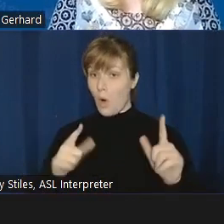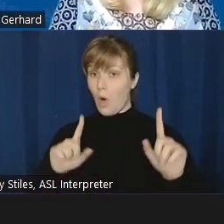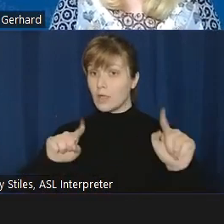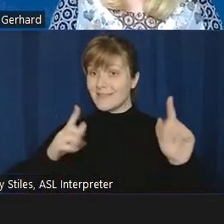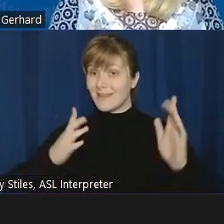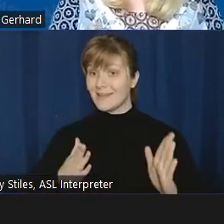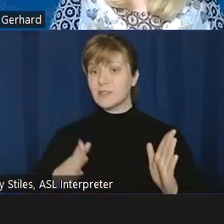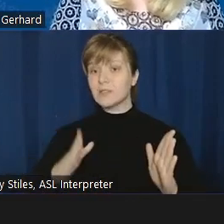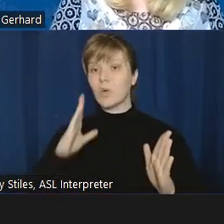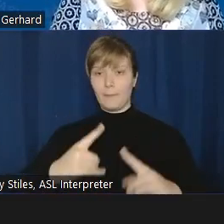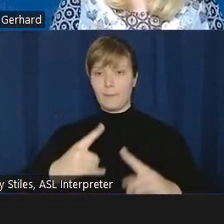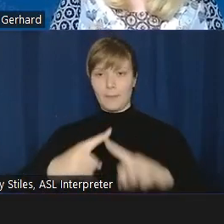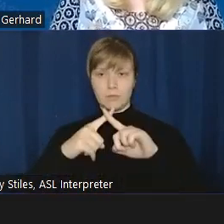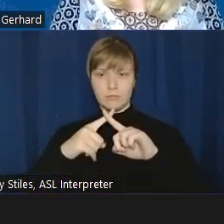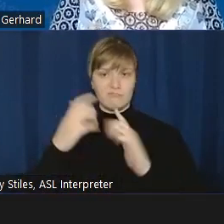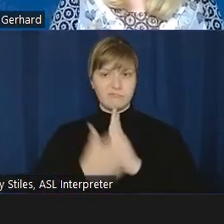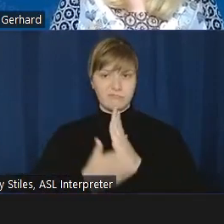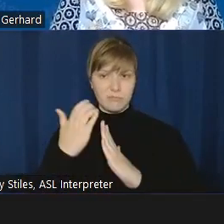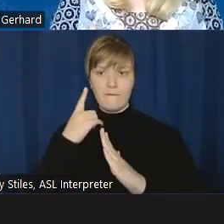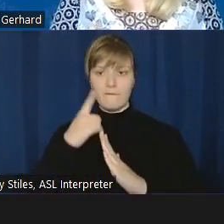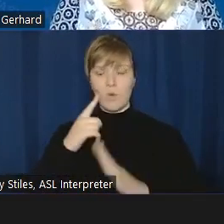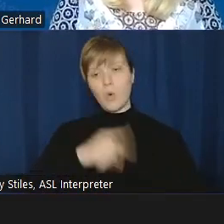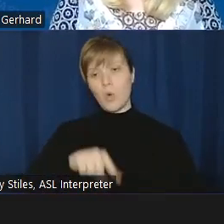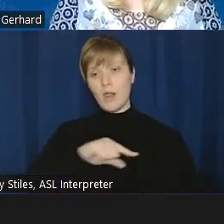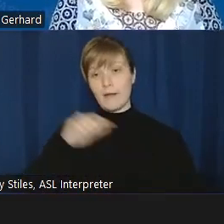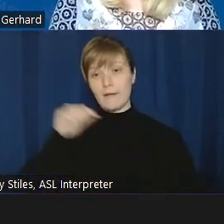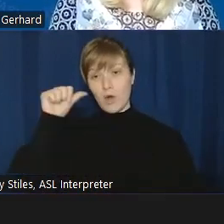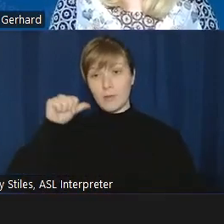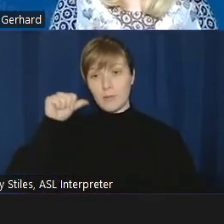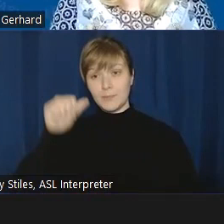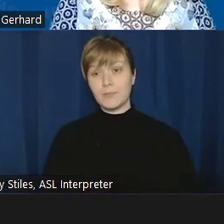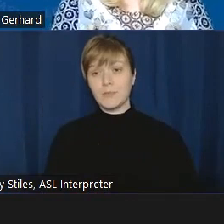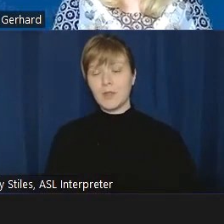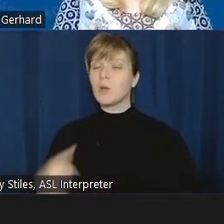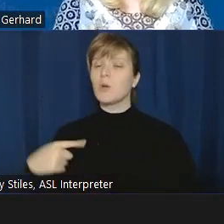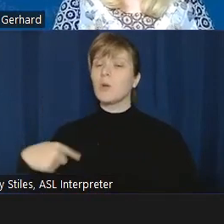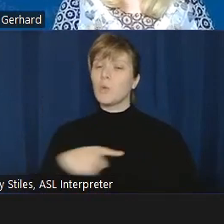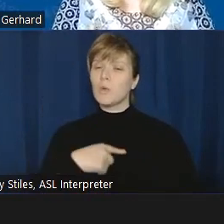One hallmark of our webinars is active participation from the attendees,